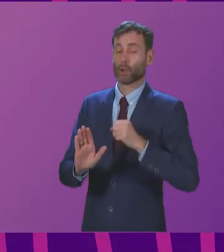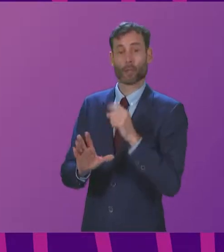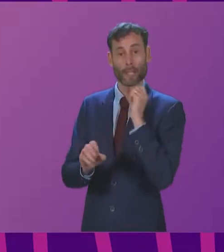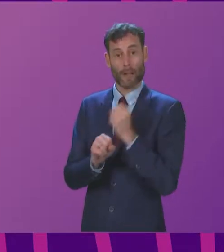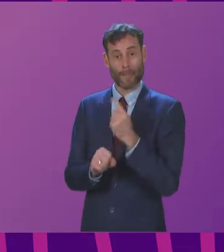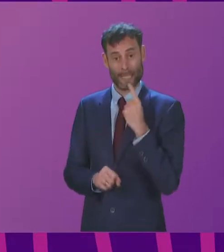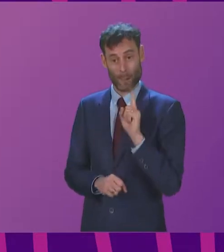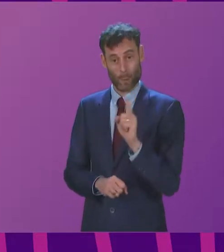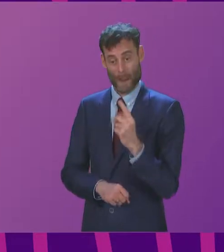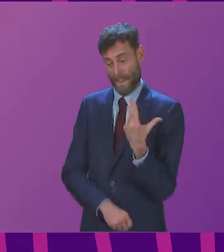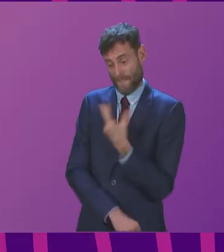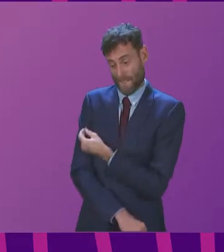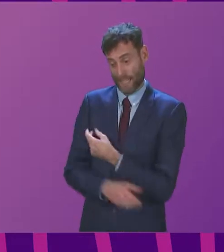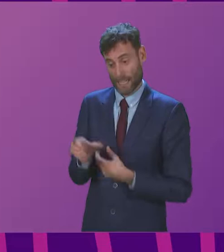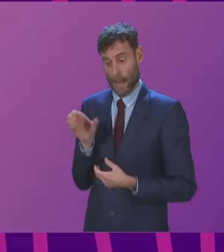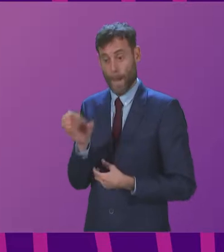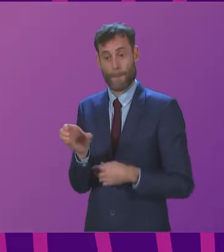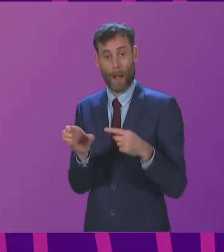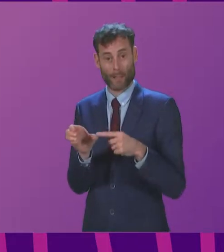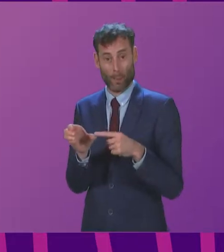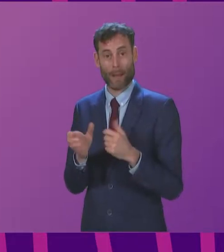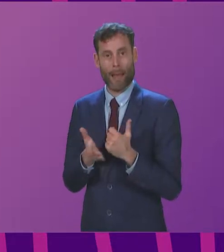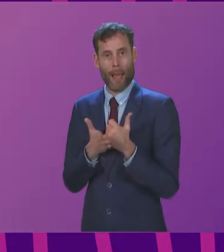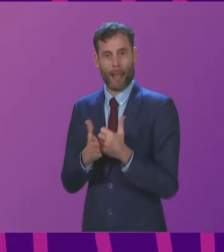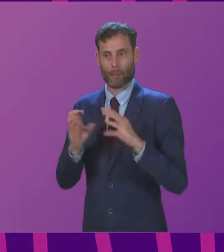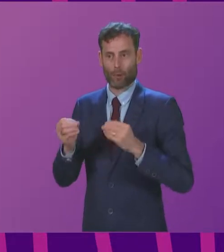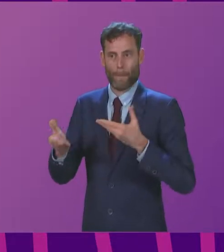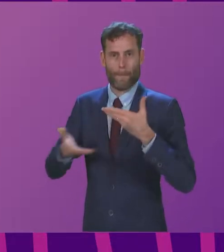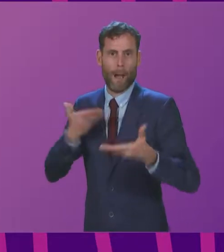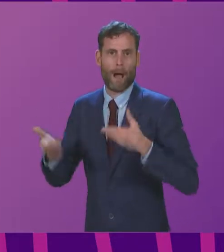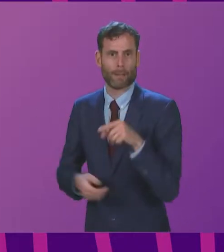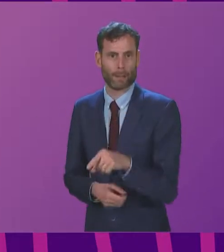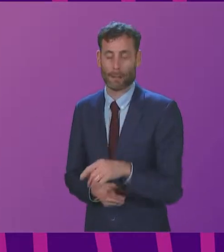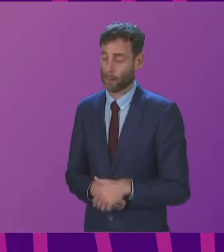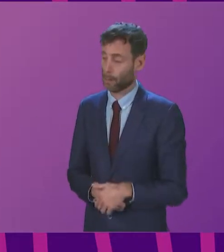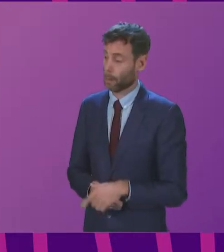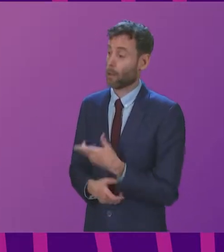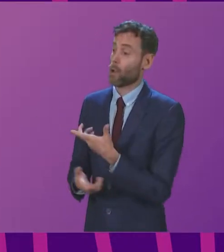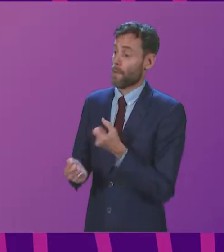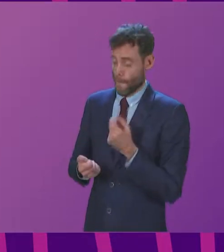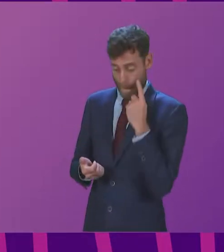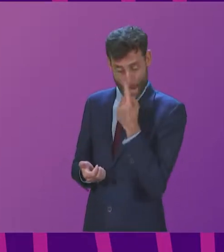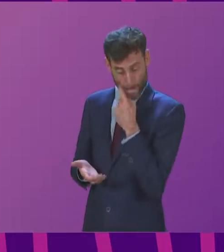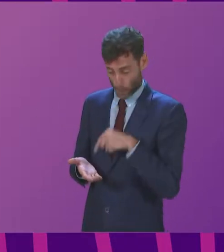vaccination passports prevent transmission. We got that evidence paper on Friday, and it was mince.